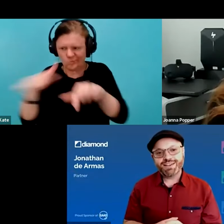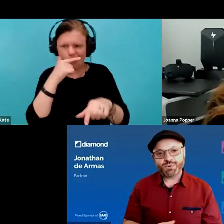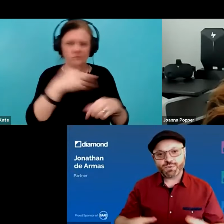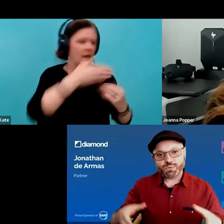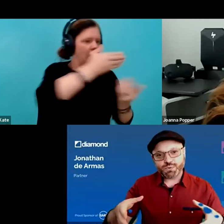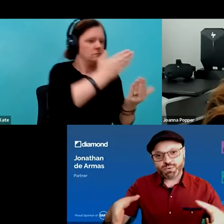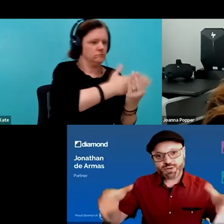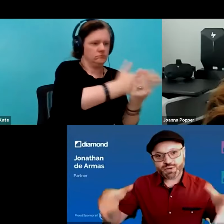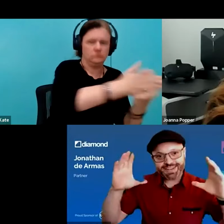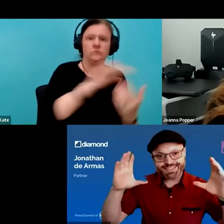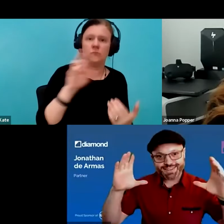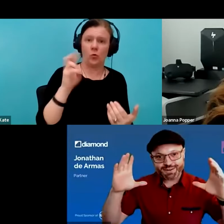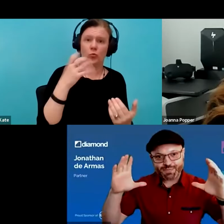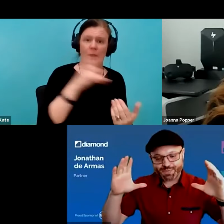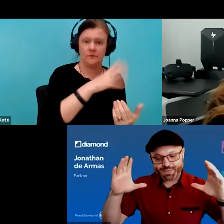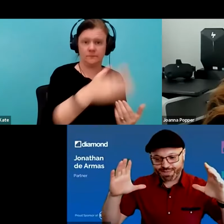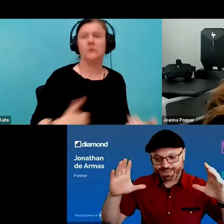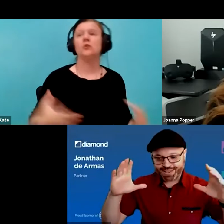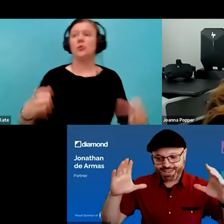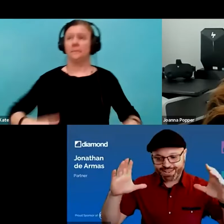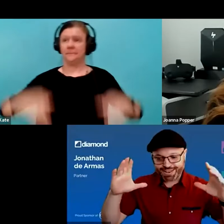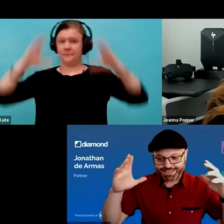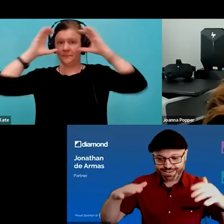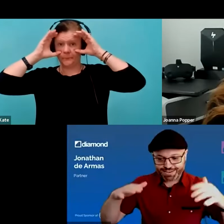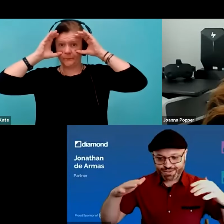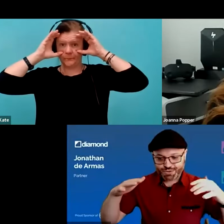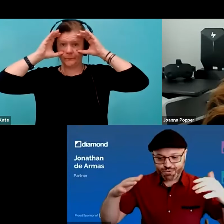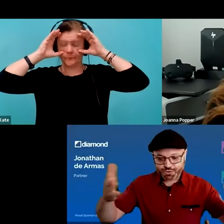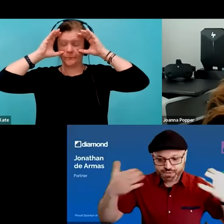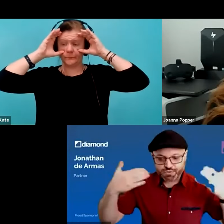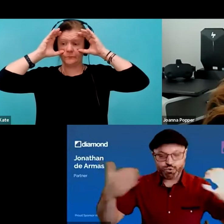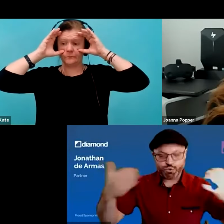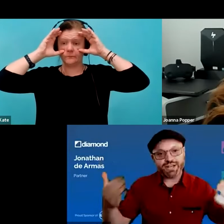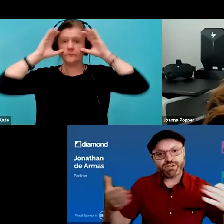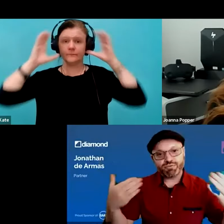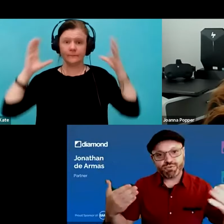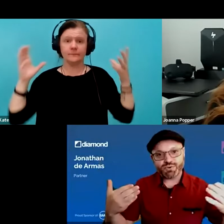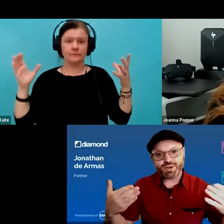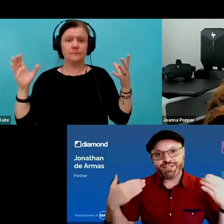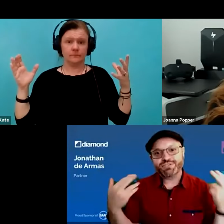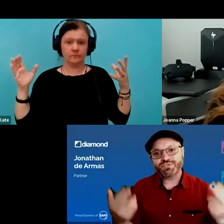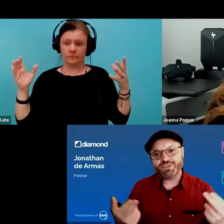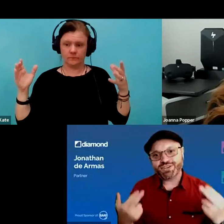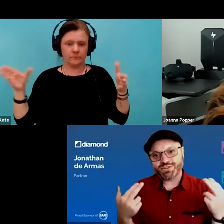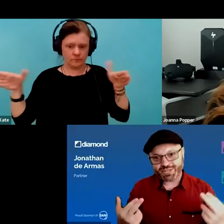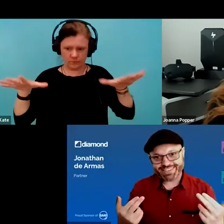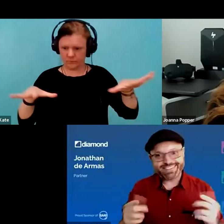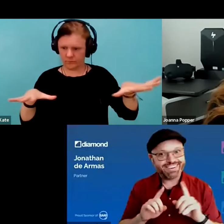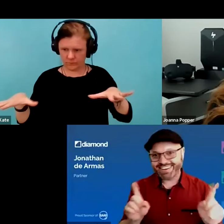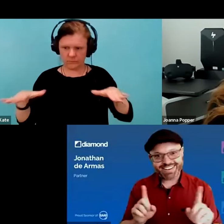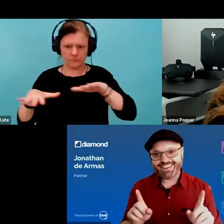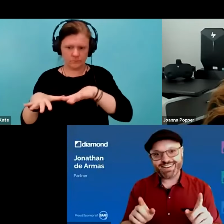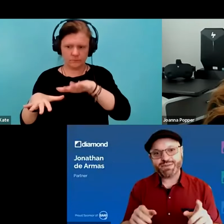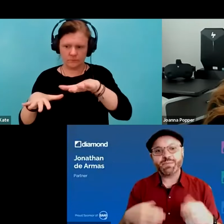We you put on a headset and your, your lead through an instructor led not AI